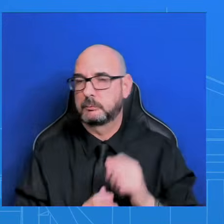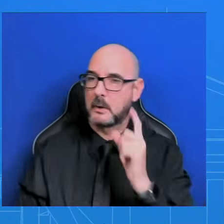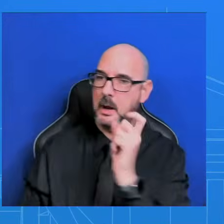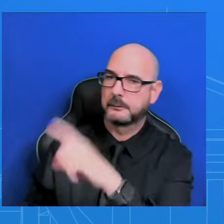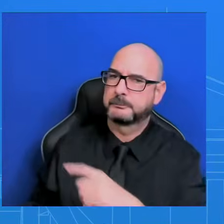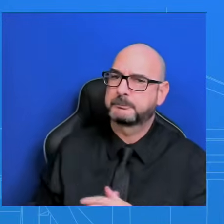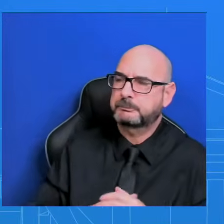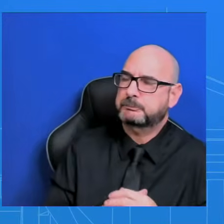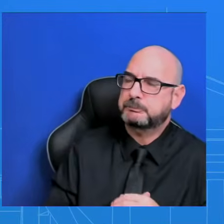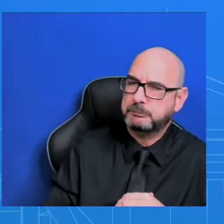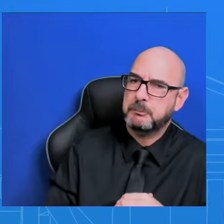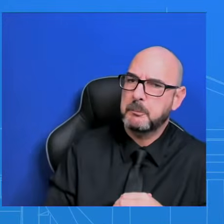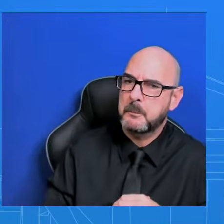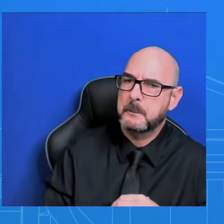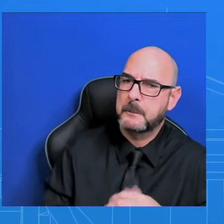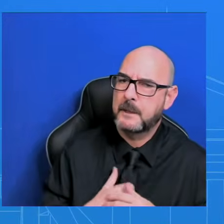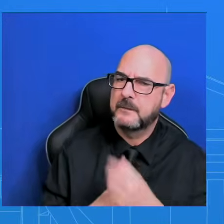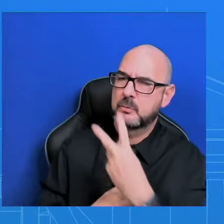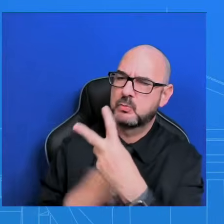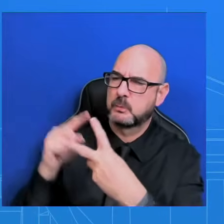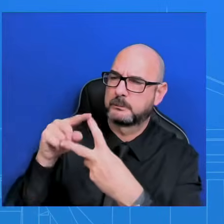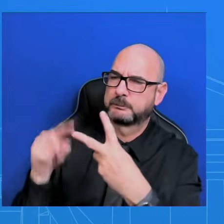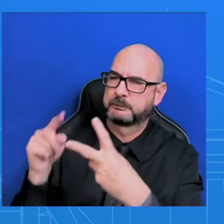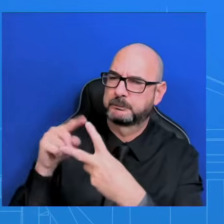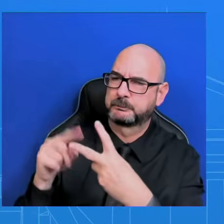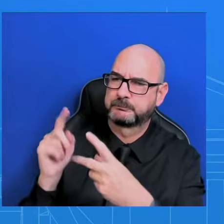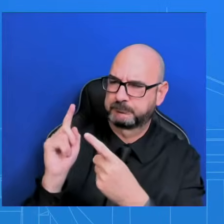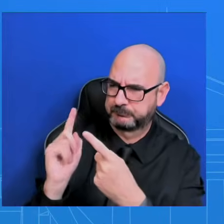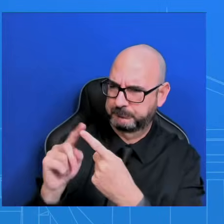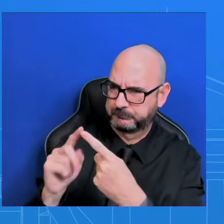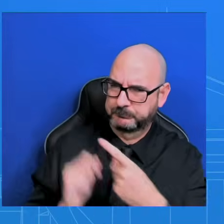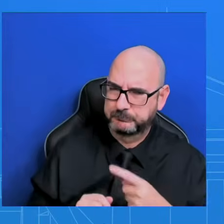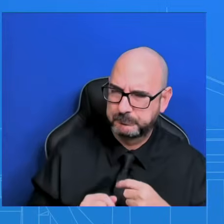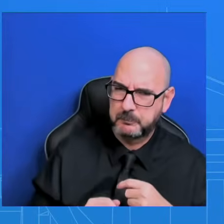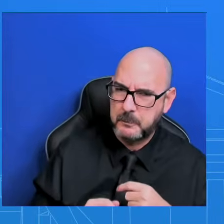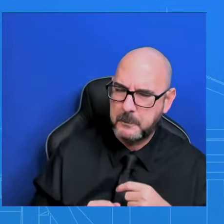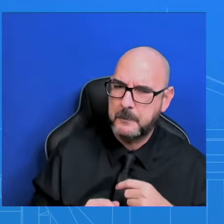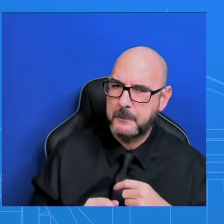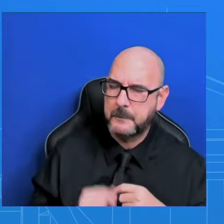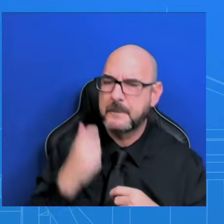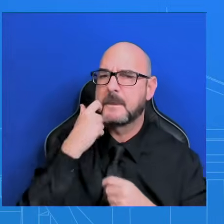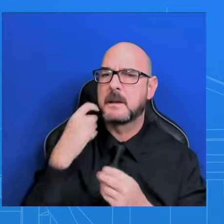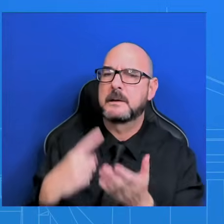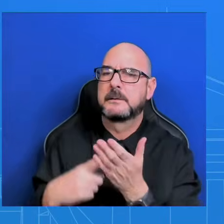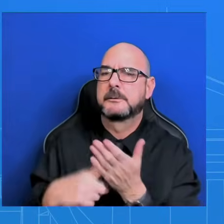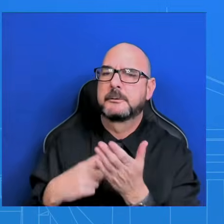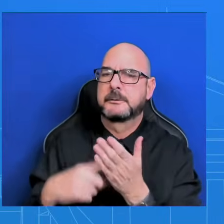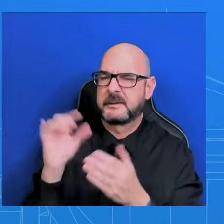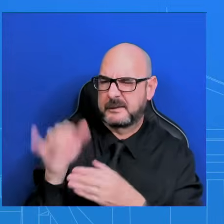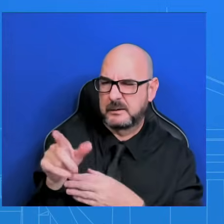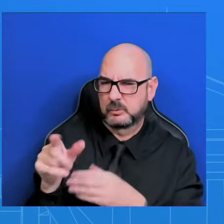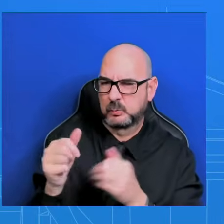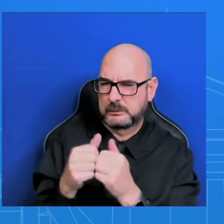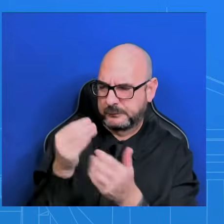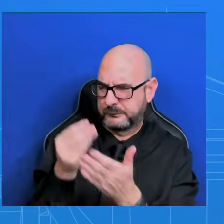The Press: On the -- the debate -- or the -- the discussions on funding. It sounded like yesterday there --